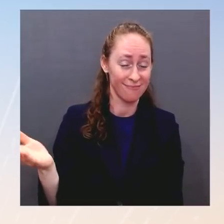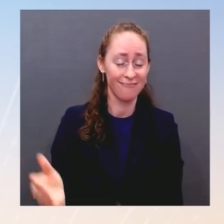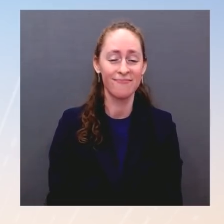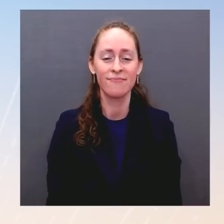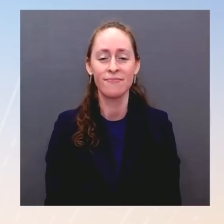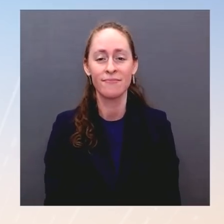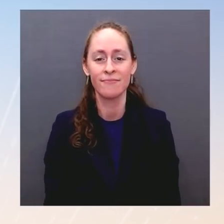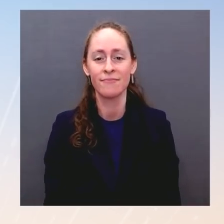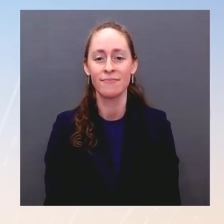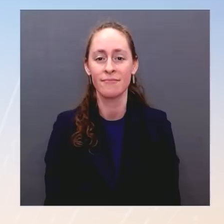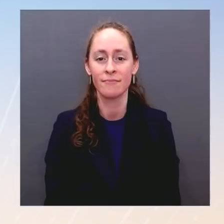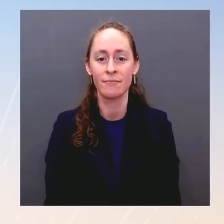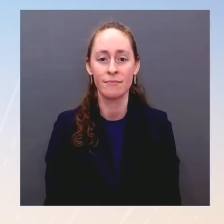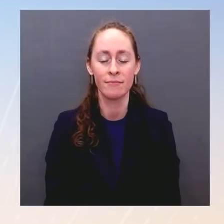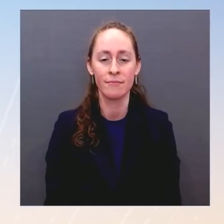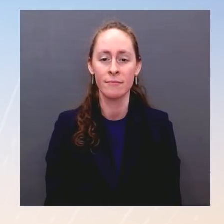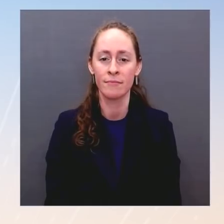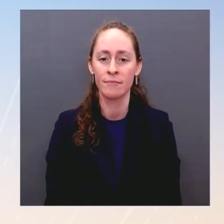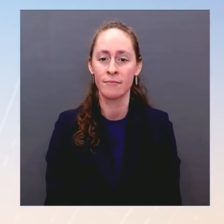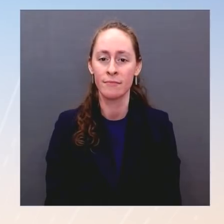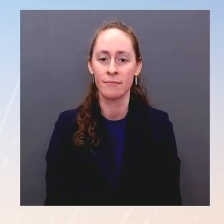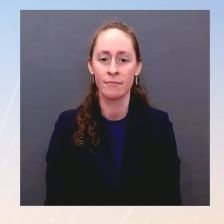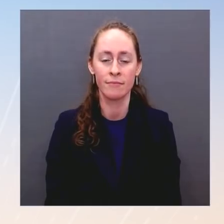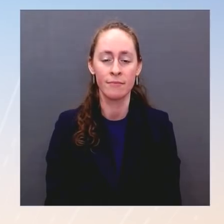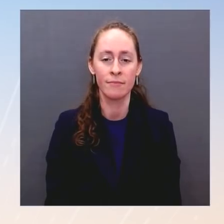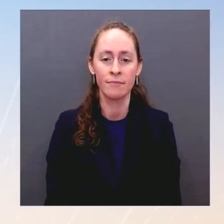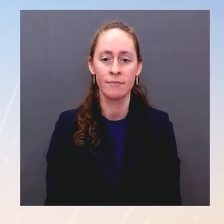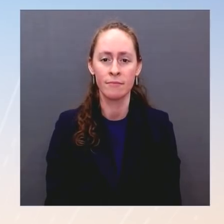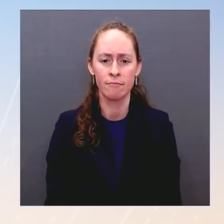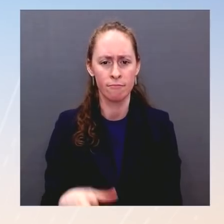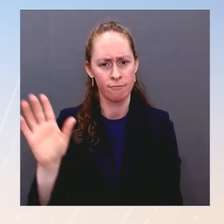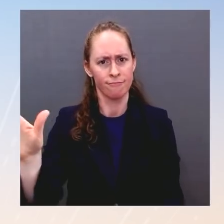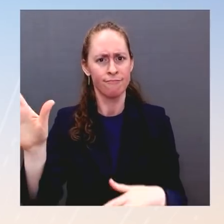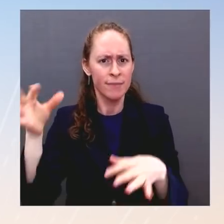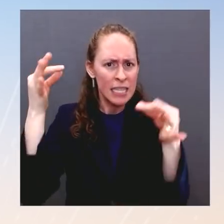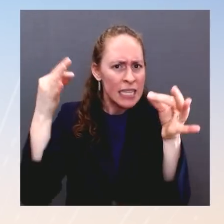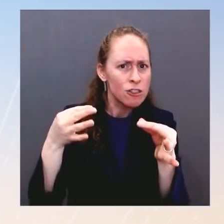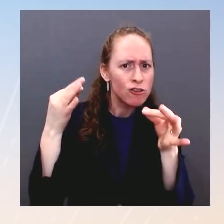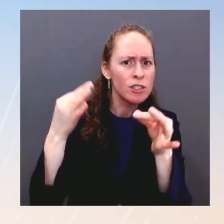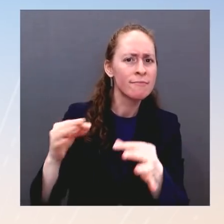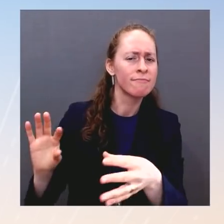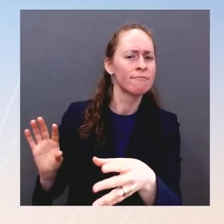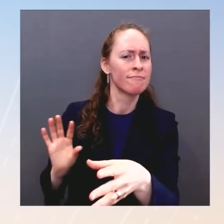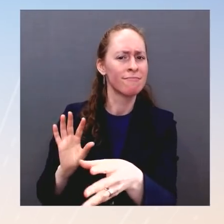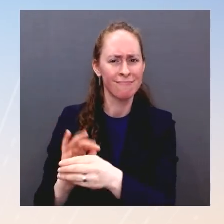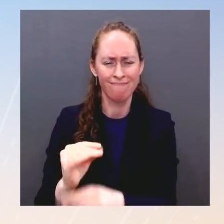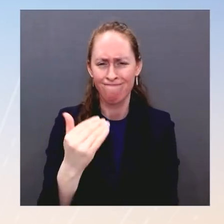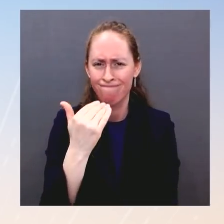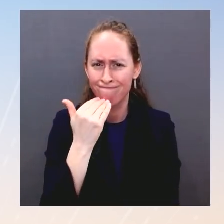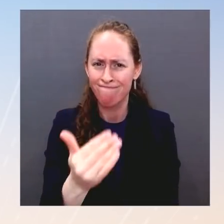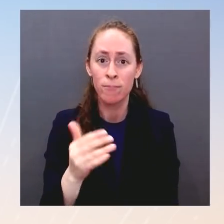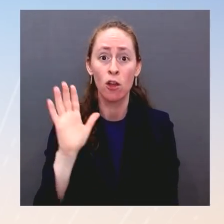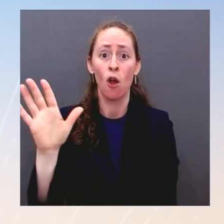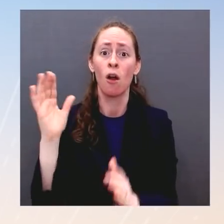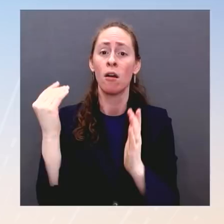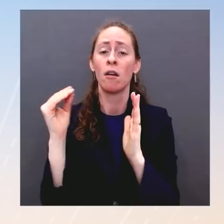without regard to partisan considerations and ruled in a way that certainly anyone, regardless of their political affiliation,